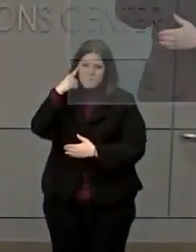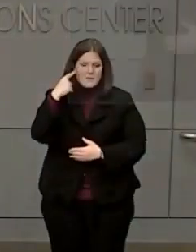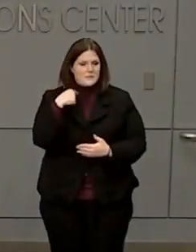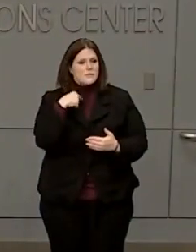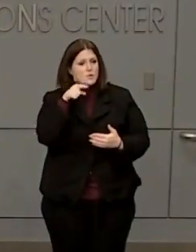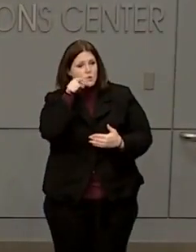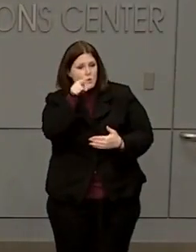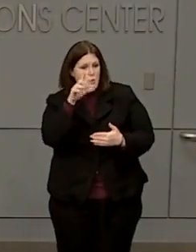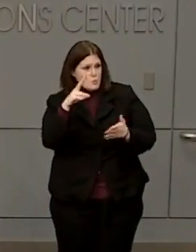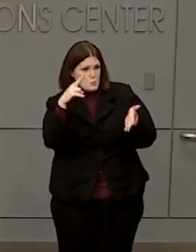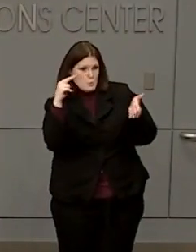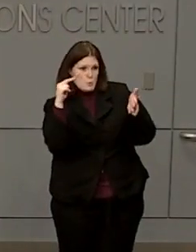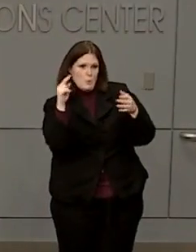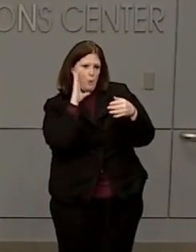THANK YOU, GOVERNOR.